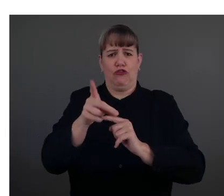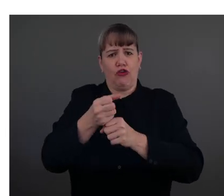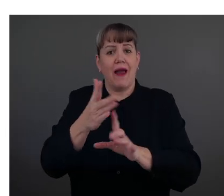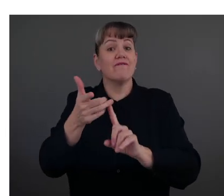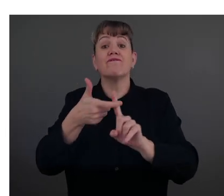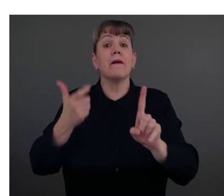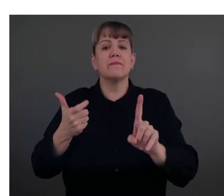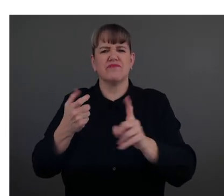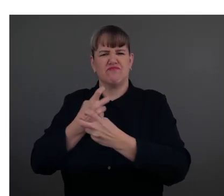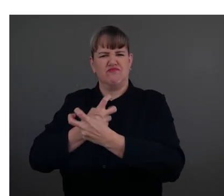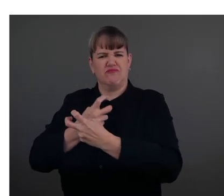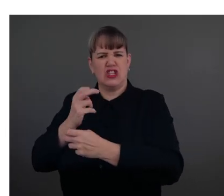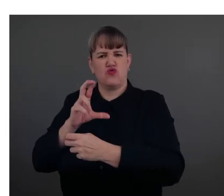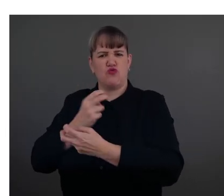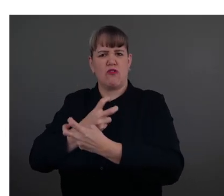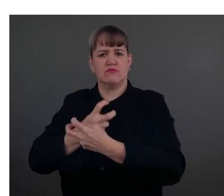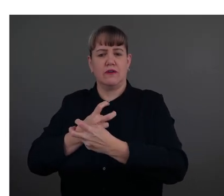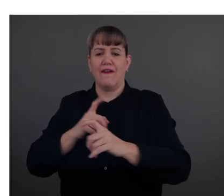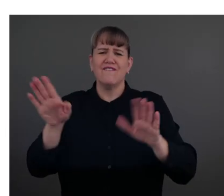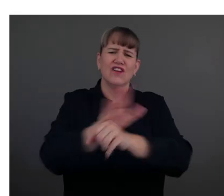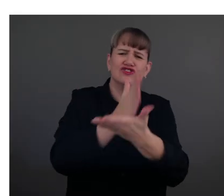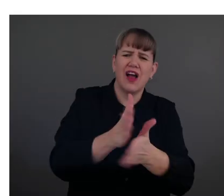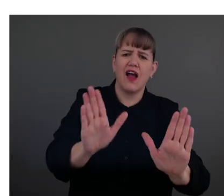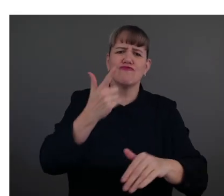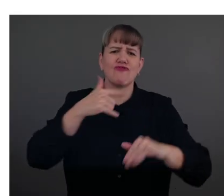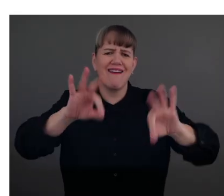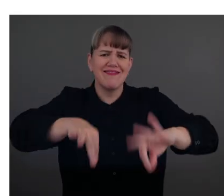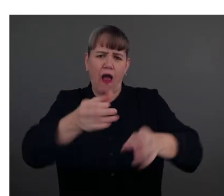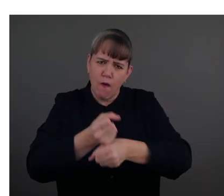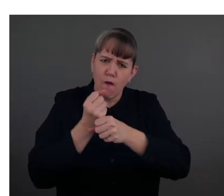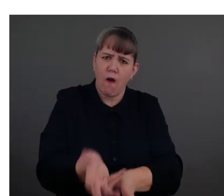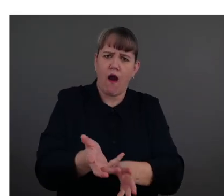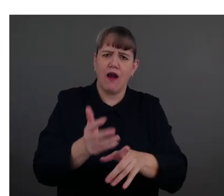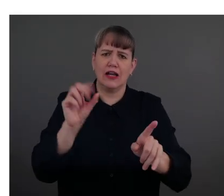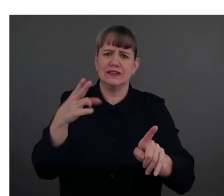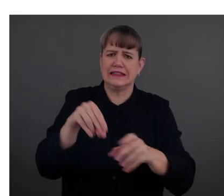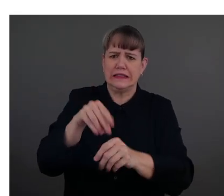ADHD is caused by neurotoxins, full stop. Is Red Dye 40 causing ADHD in kids, maybe.